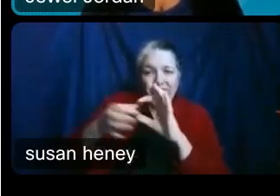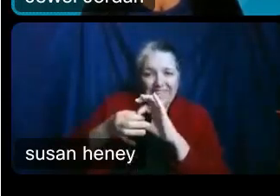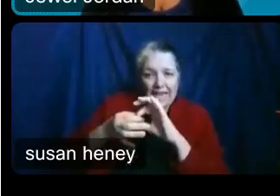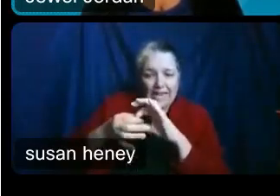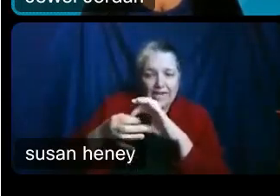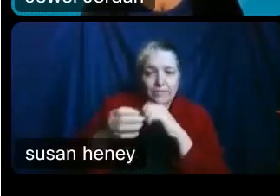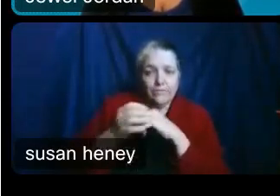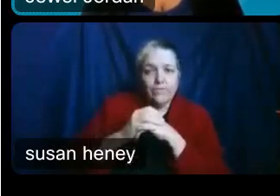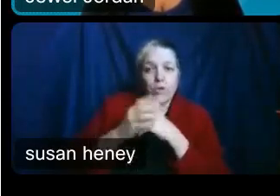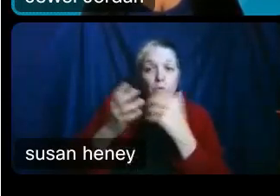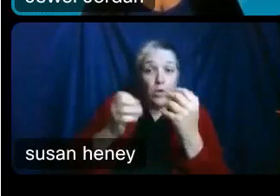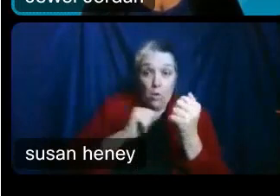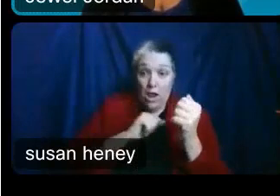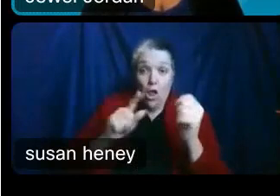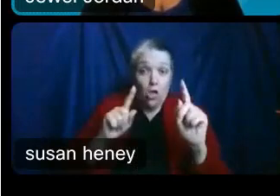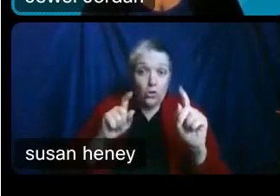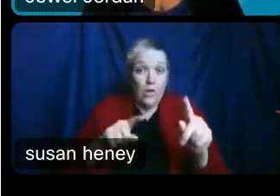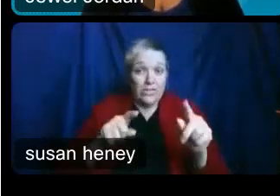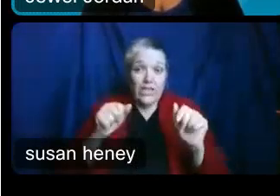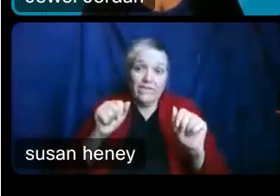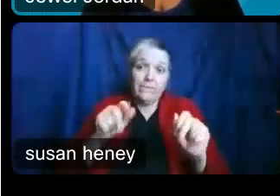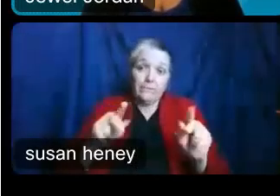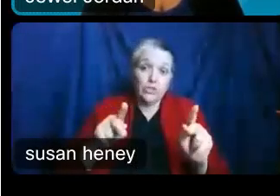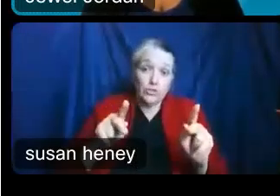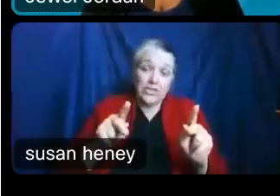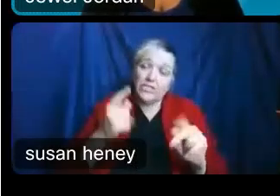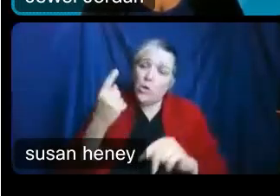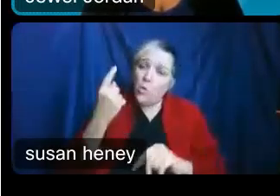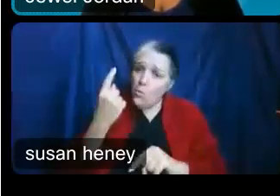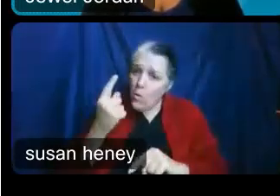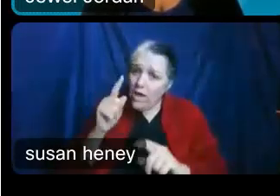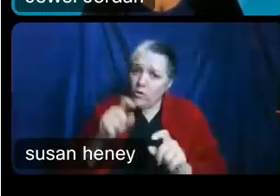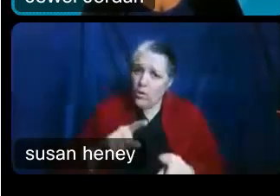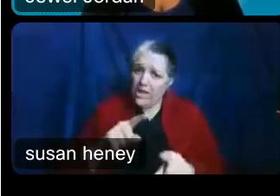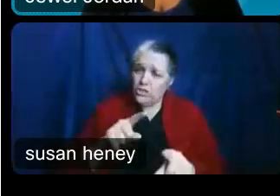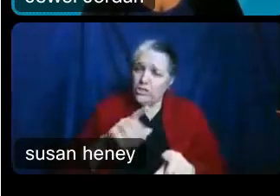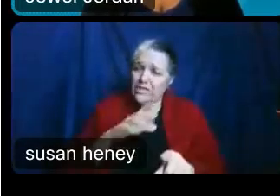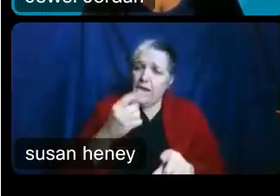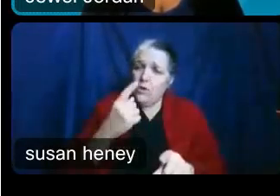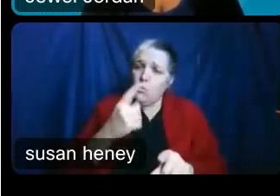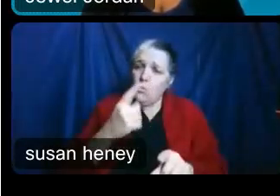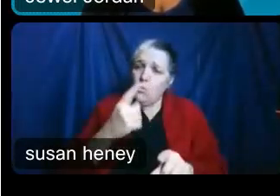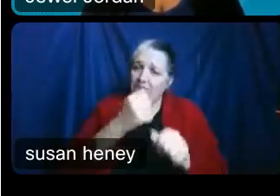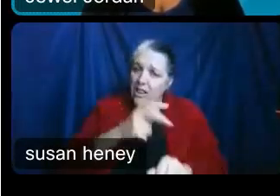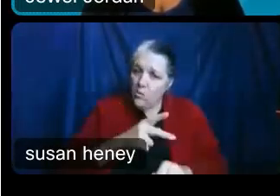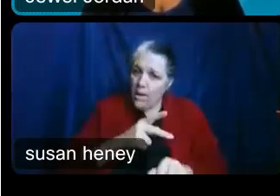to ask their questions, we'll allow just one question and one follow-up per caller. Following